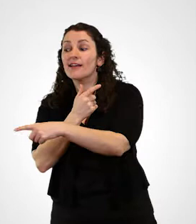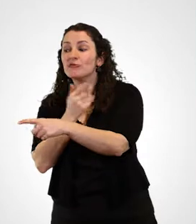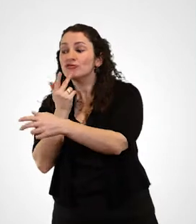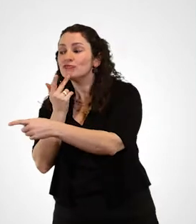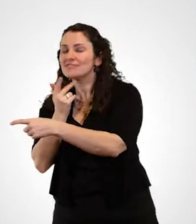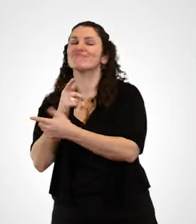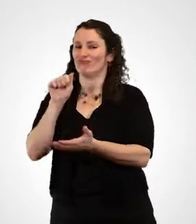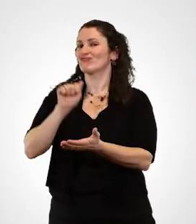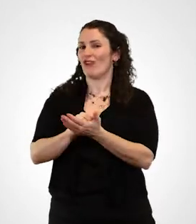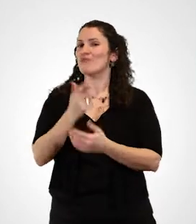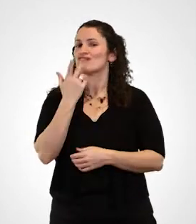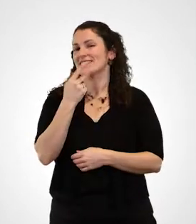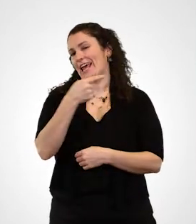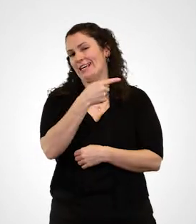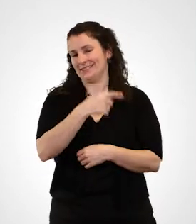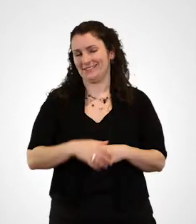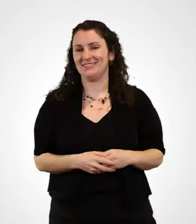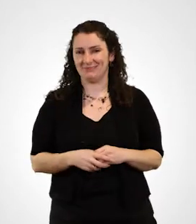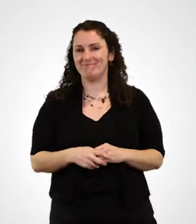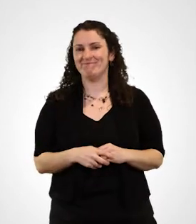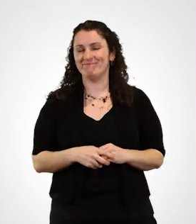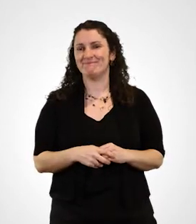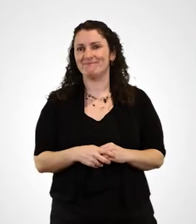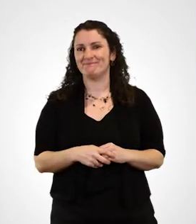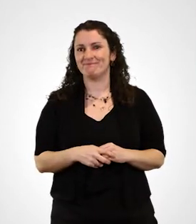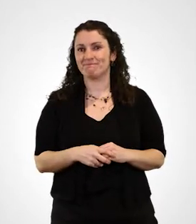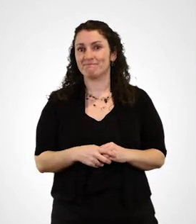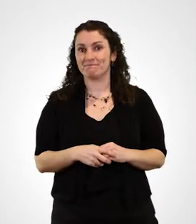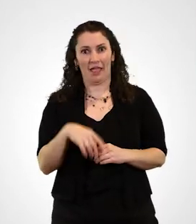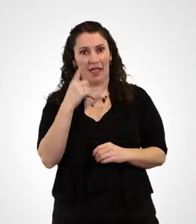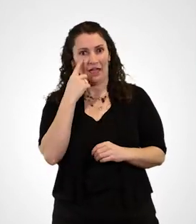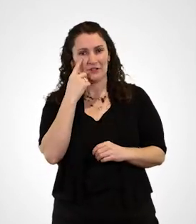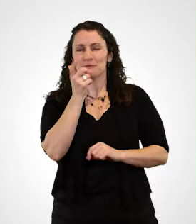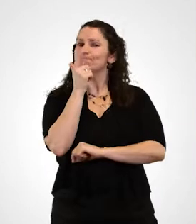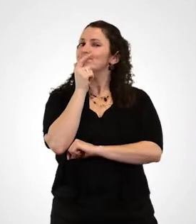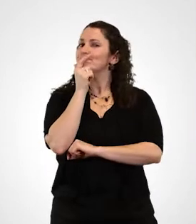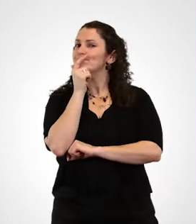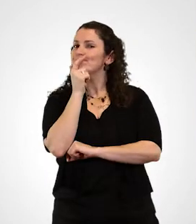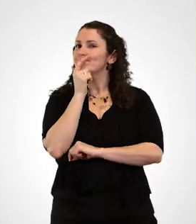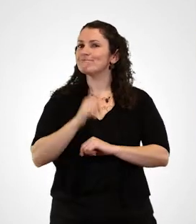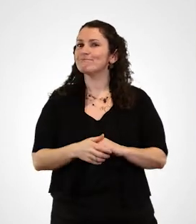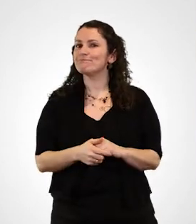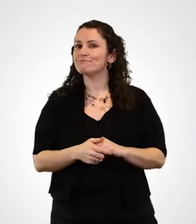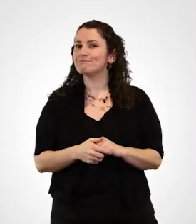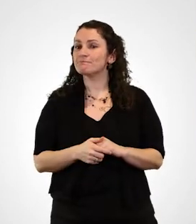Pretend, it was a pretend ghost. Okay. Let's see. Hmm,